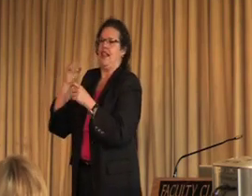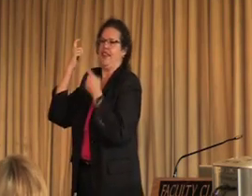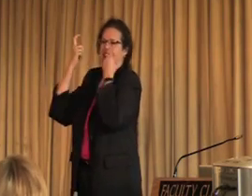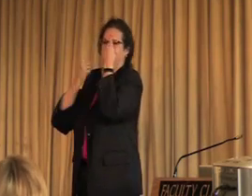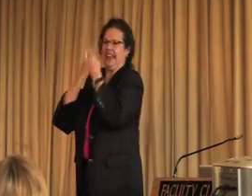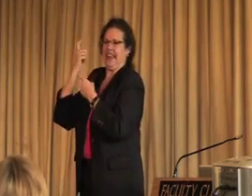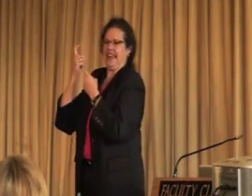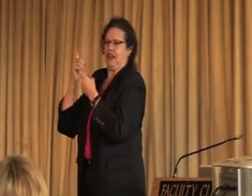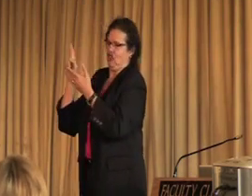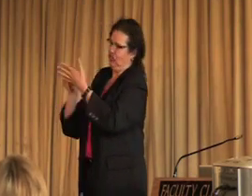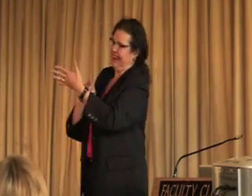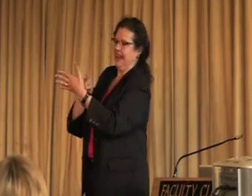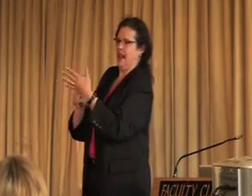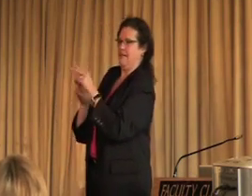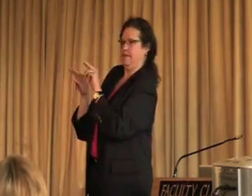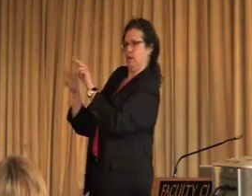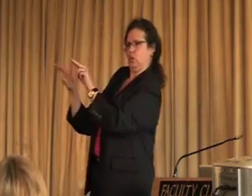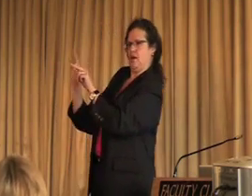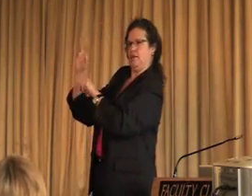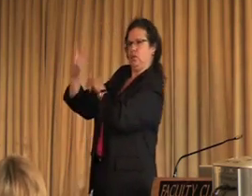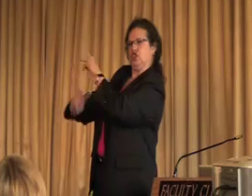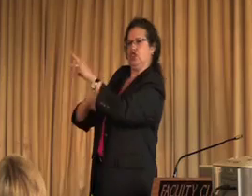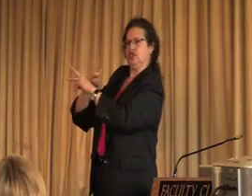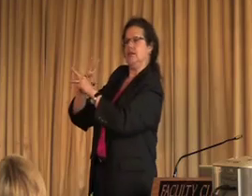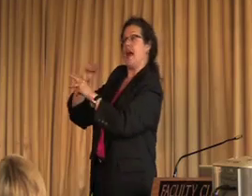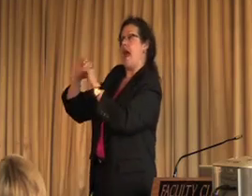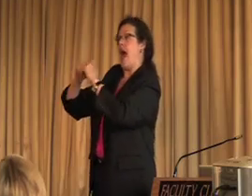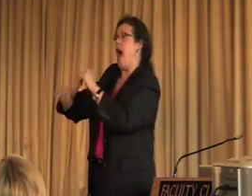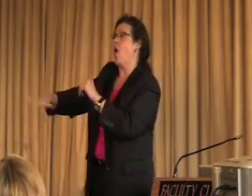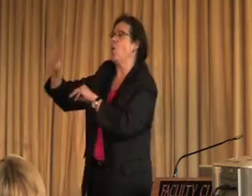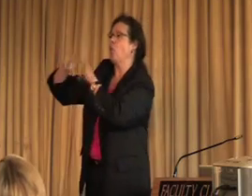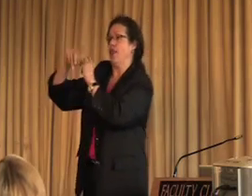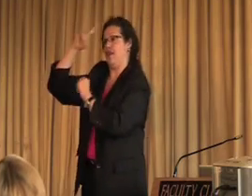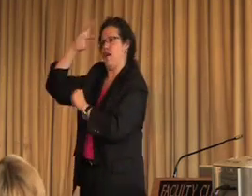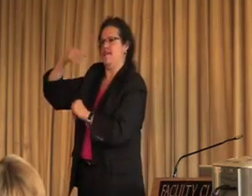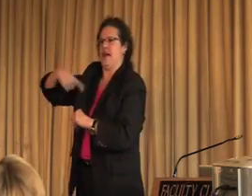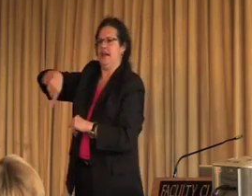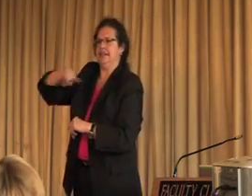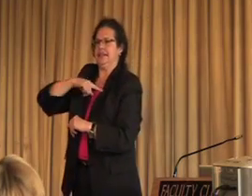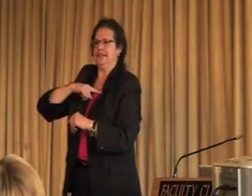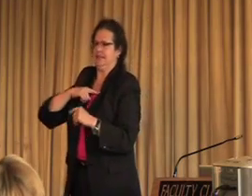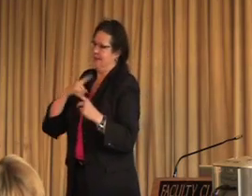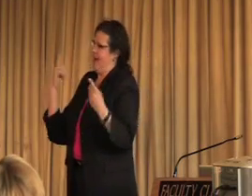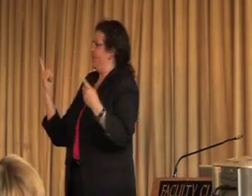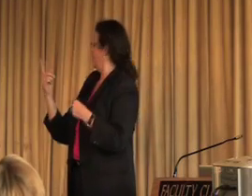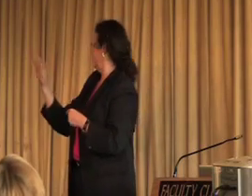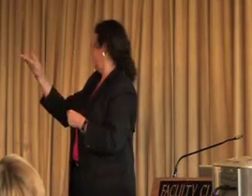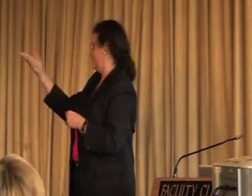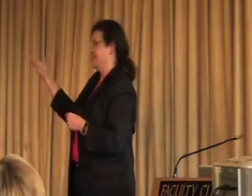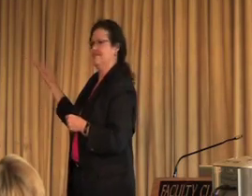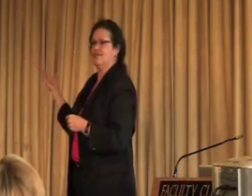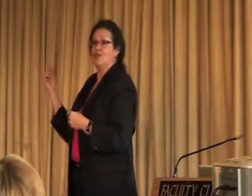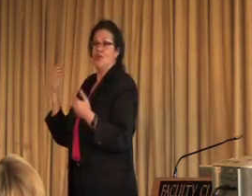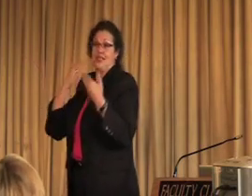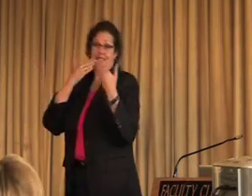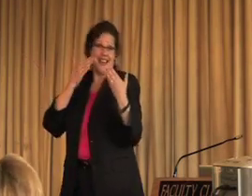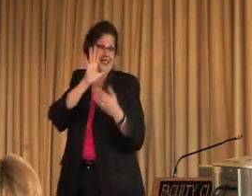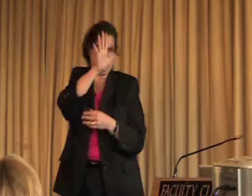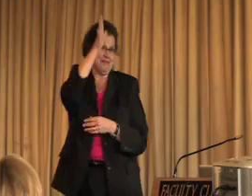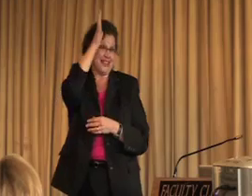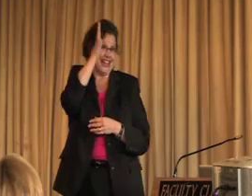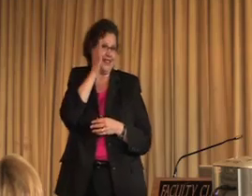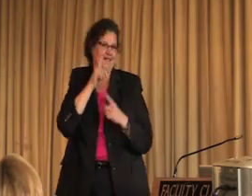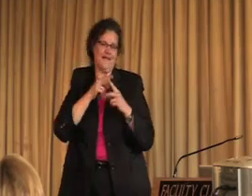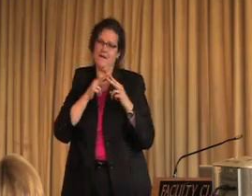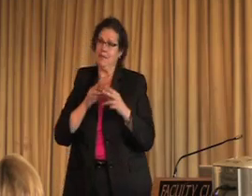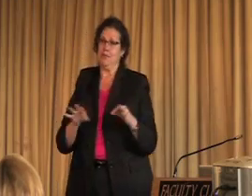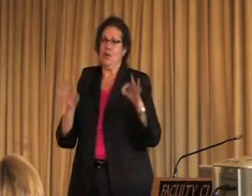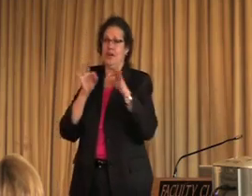with me to this day. And I think about how the world sees us, and really, Myrna, I have